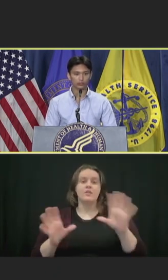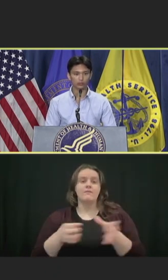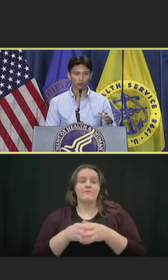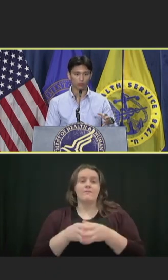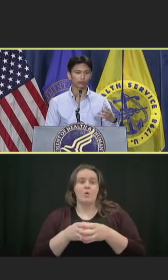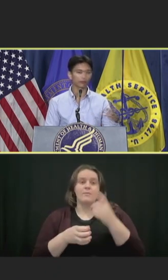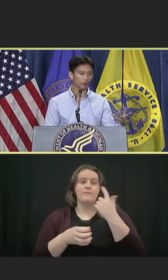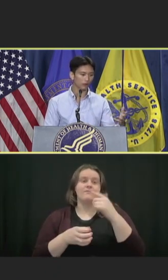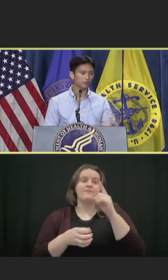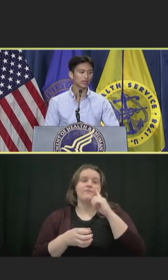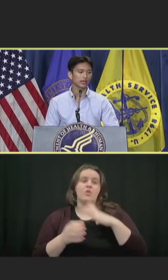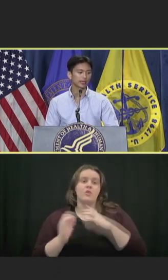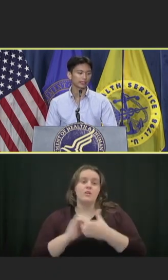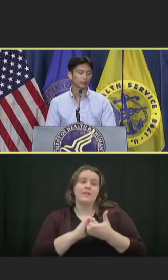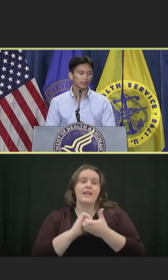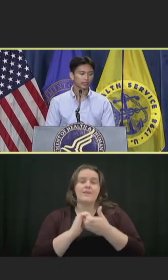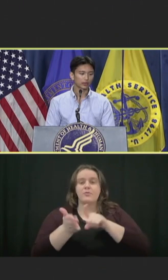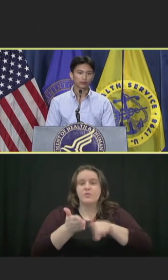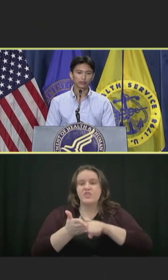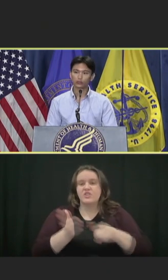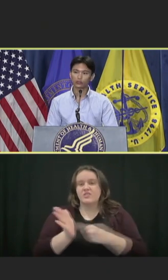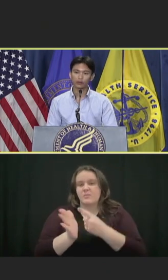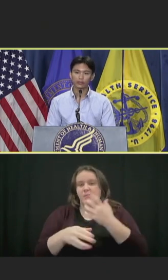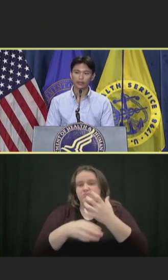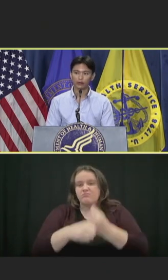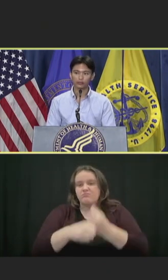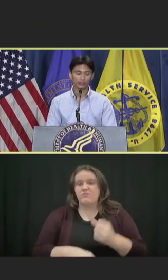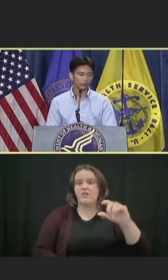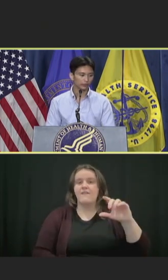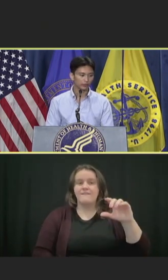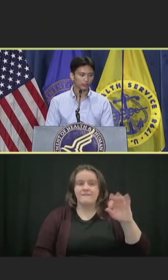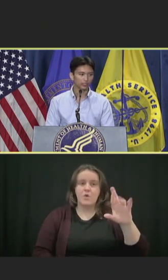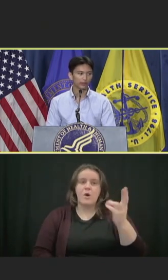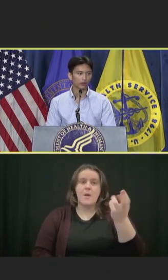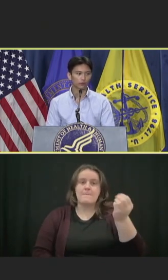or The Forum, is based out of the School of Public Health at the University of California,